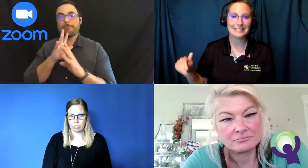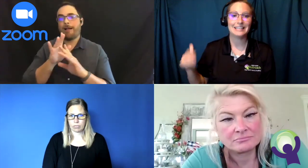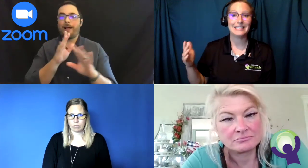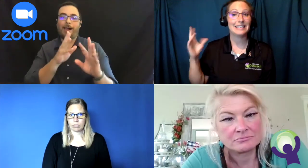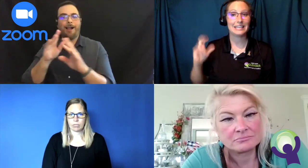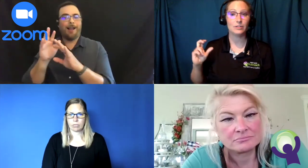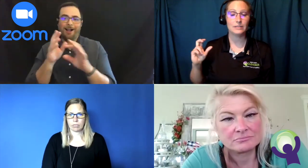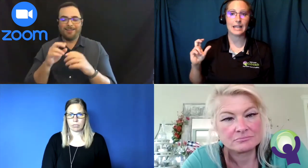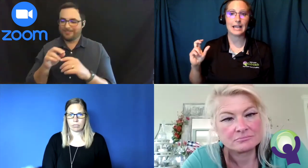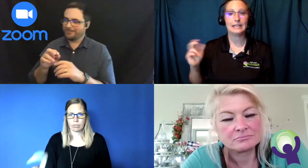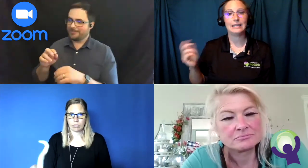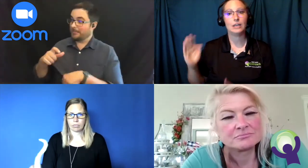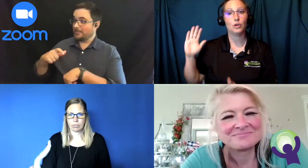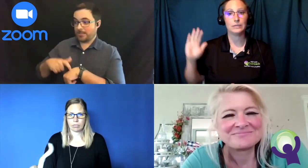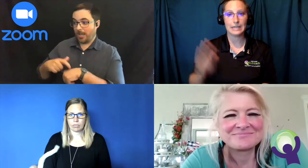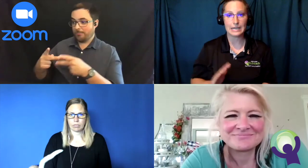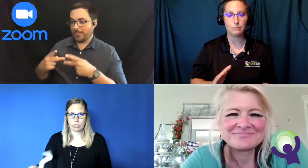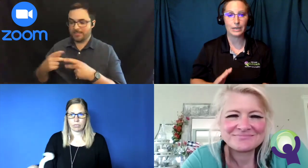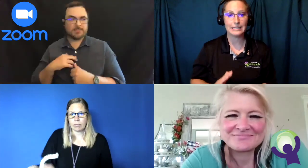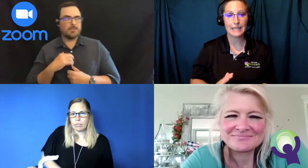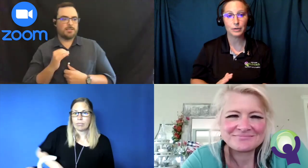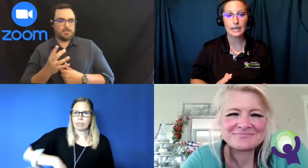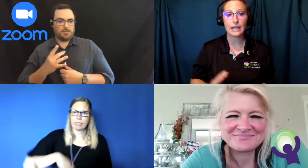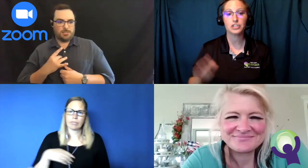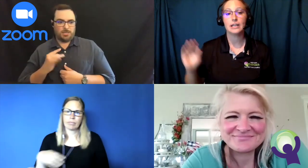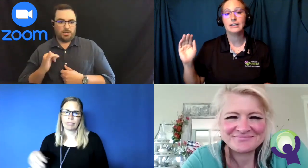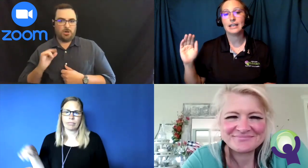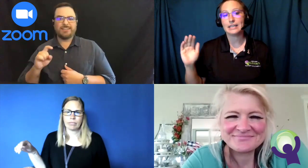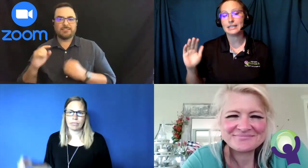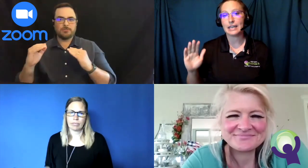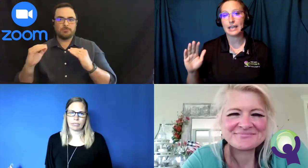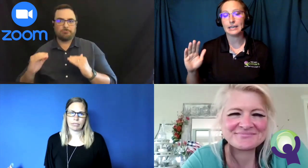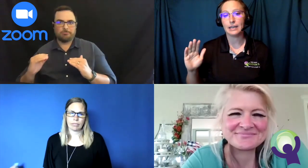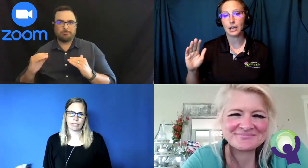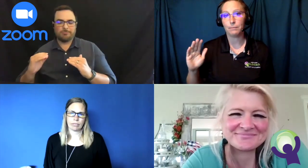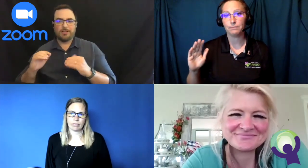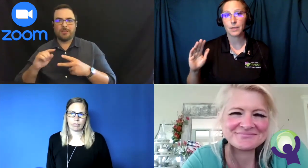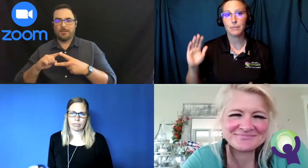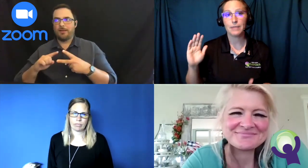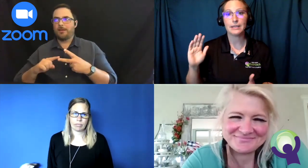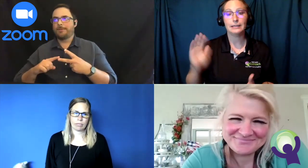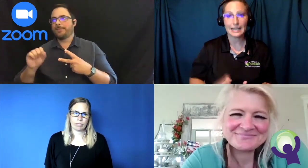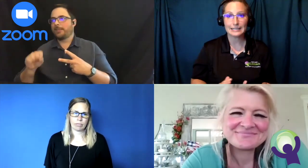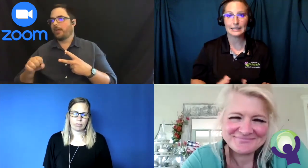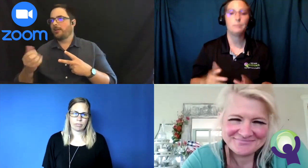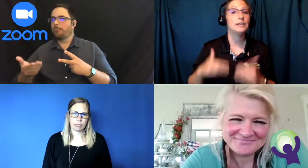He hears that and he knows that he can bring it down a notch that he can, maybe lessen it, but this